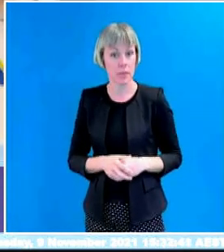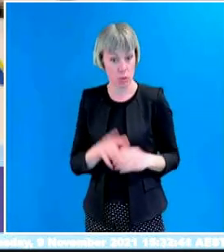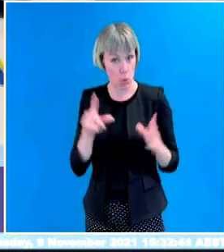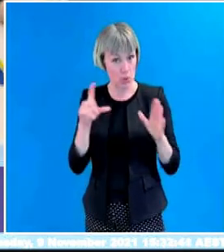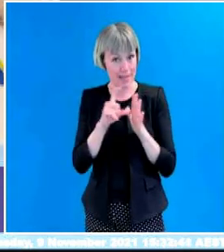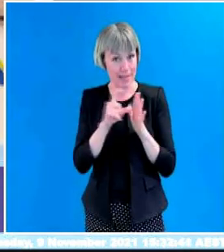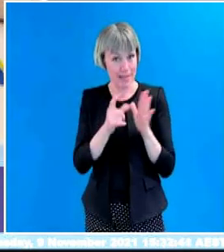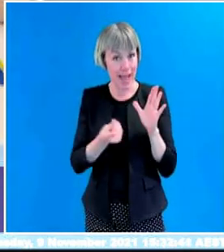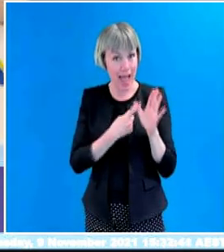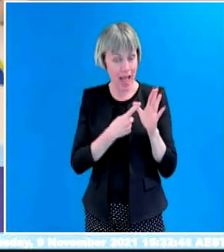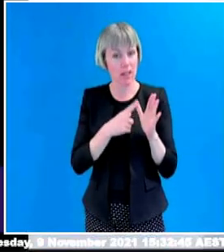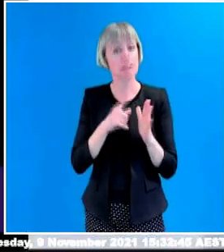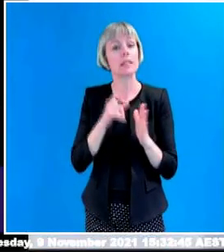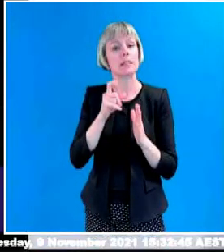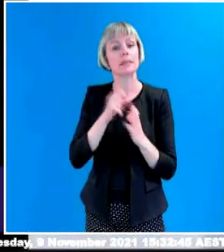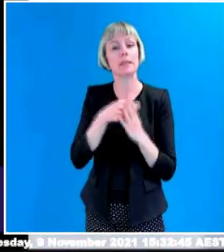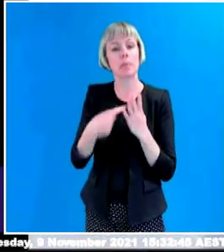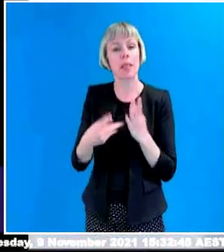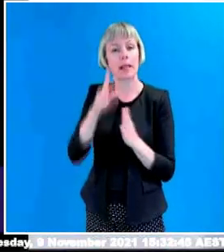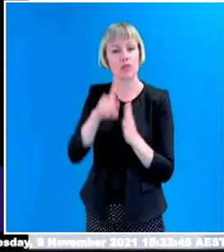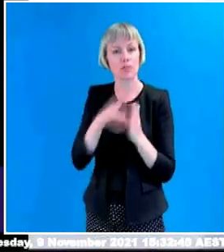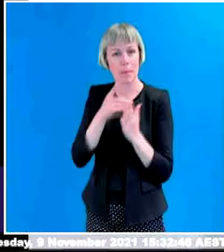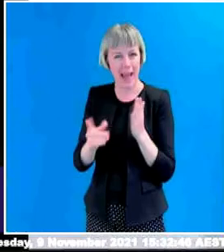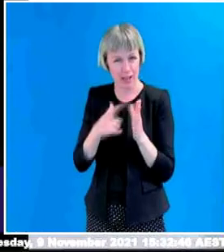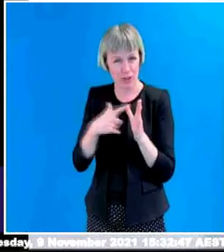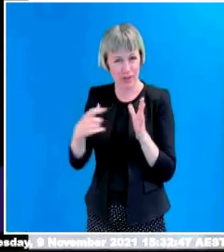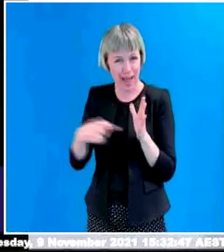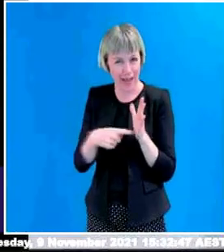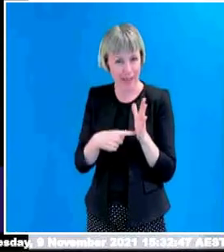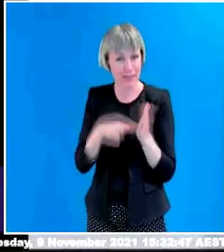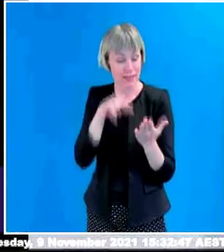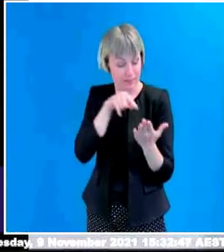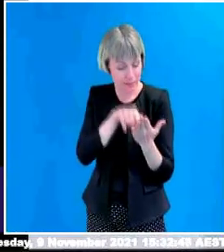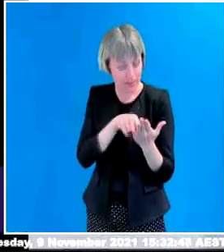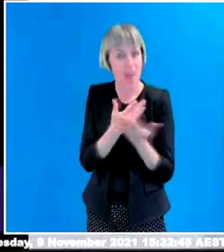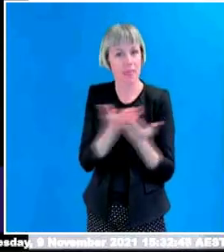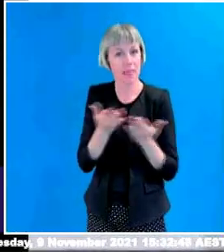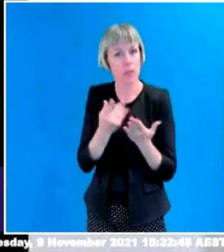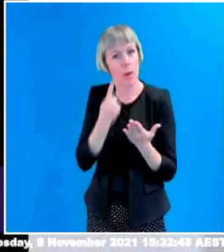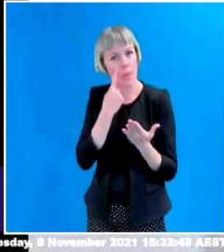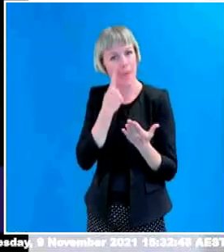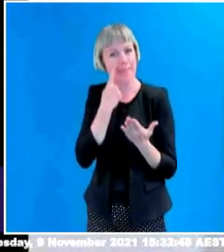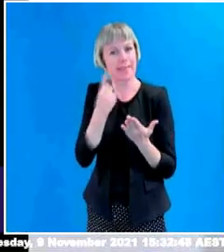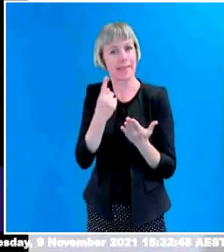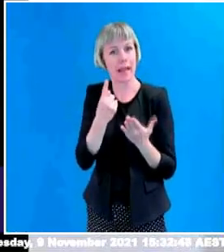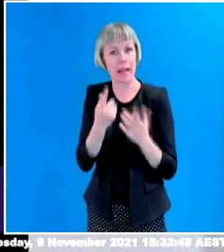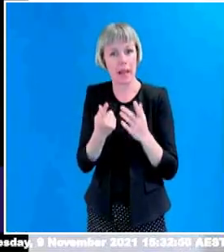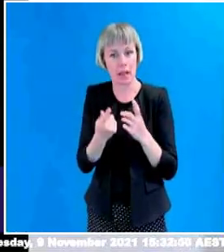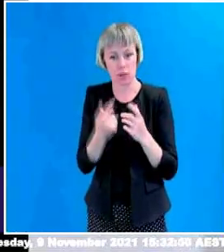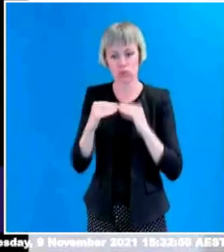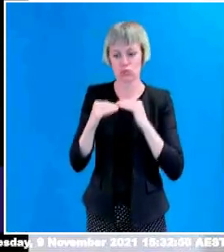the manifestation of the incorporation of the concept of reasonable accommodation in Australian law?